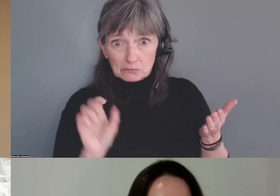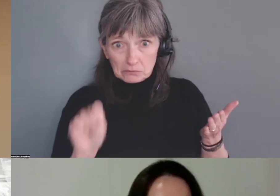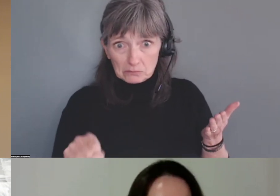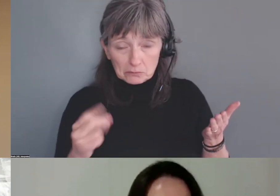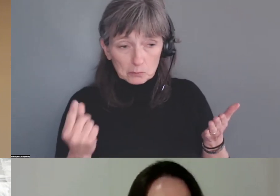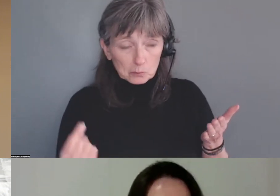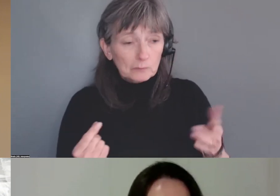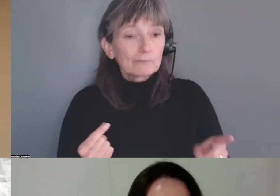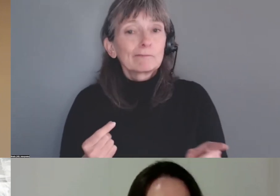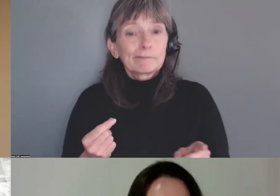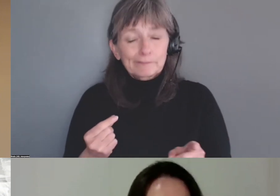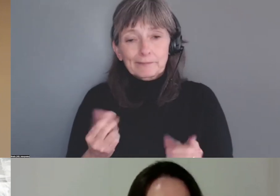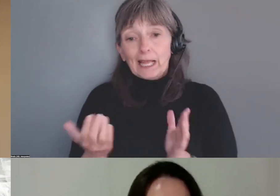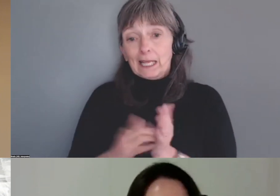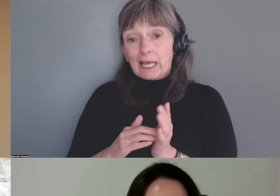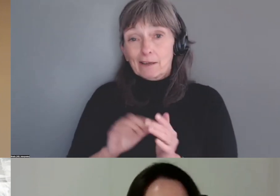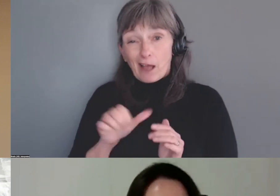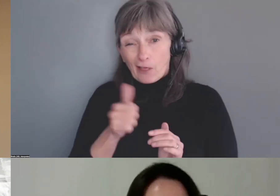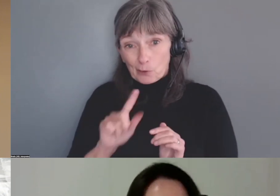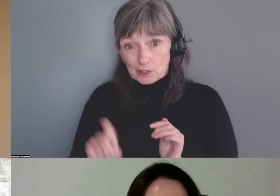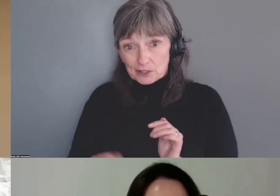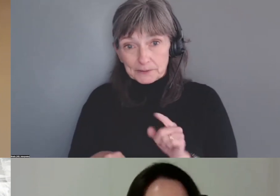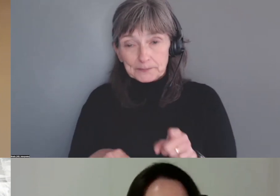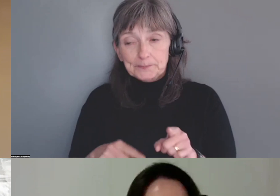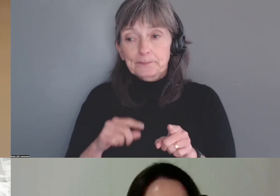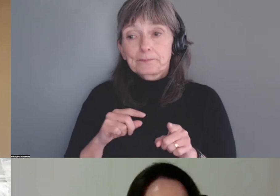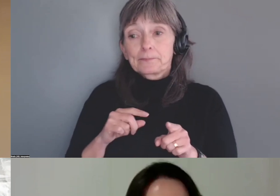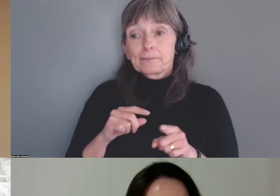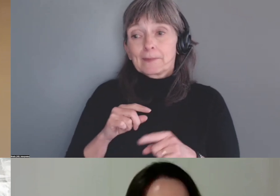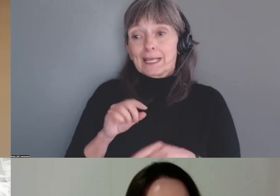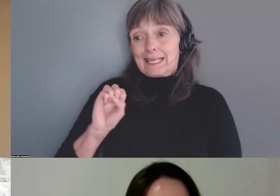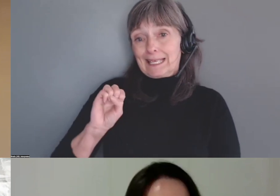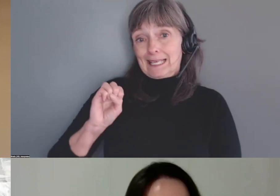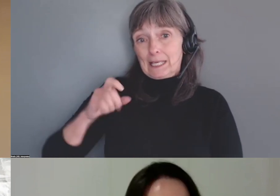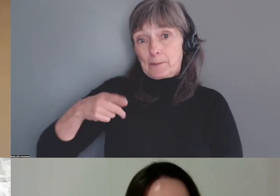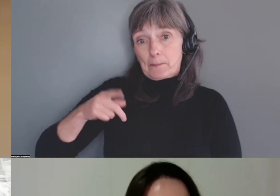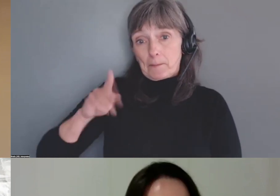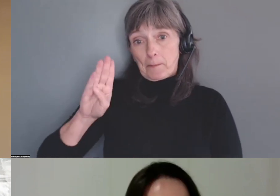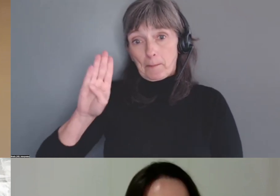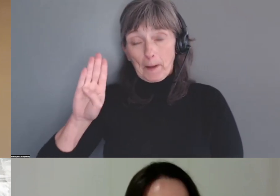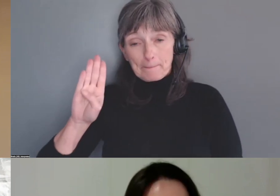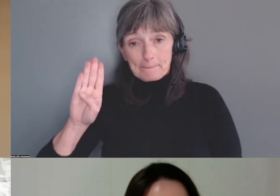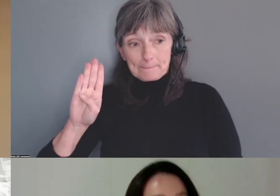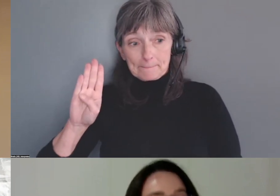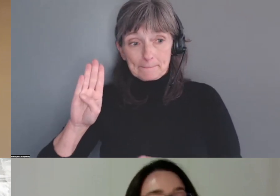to that. People are wondering for EPUB production in Ketty is accessibility.